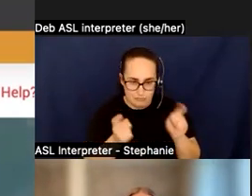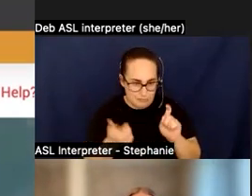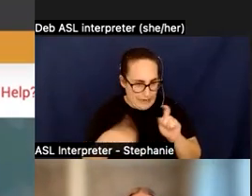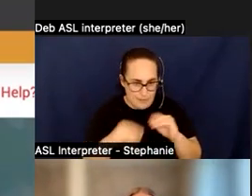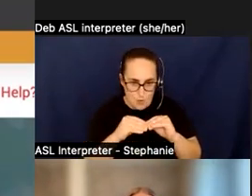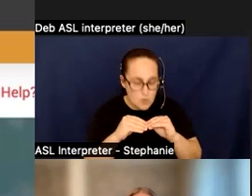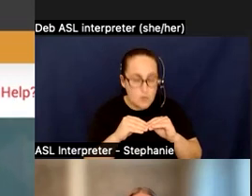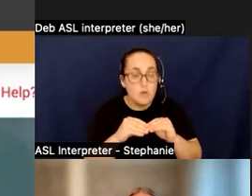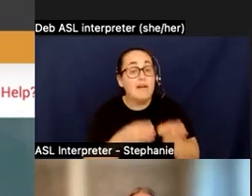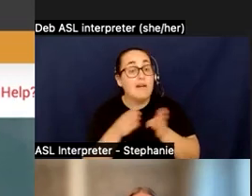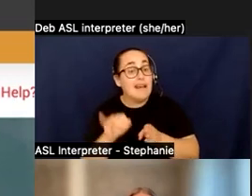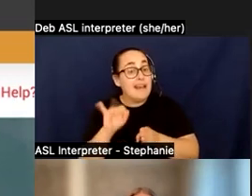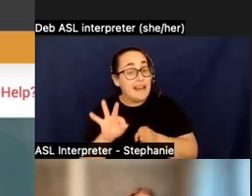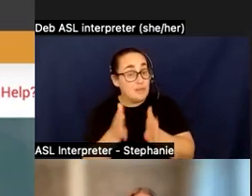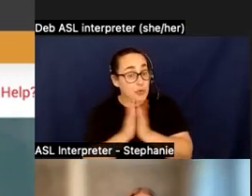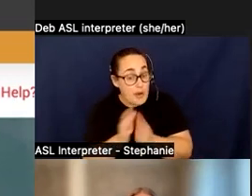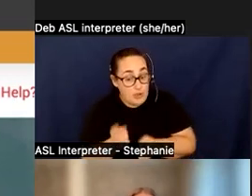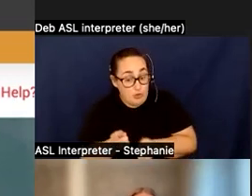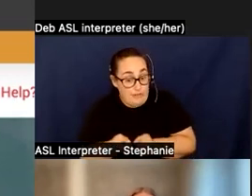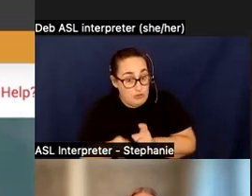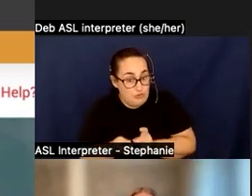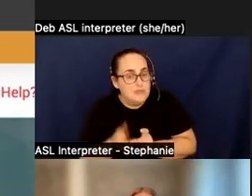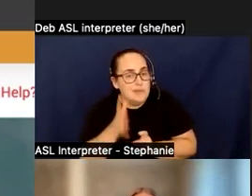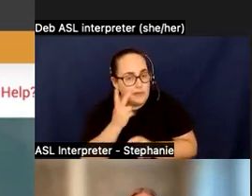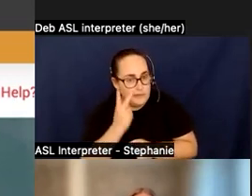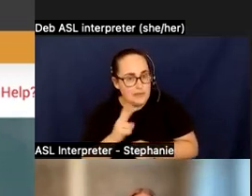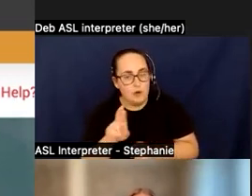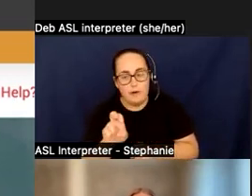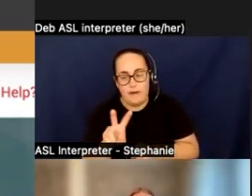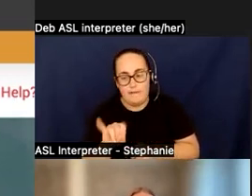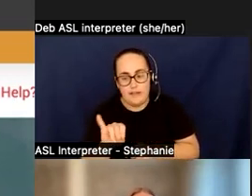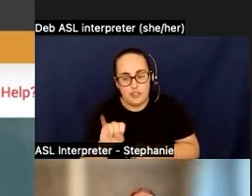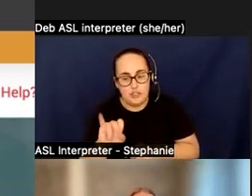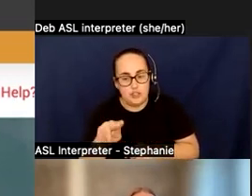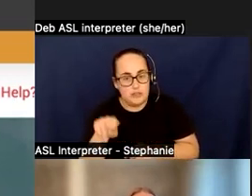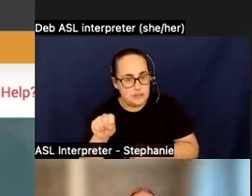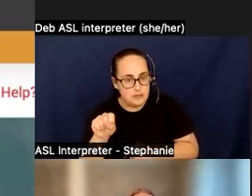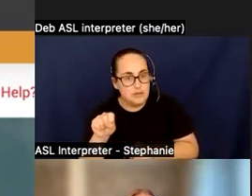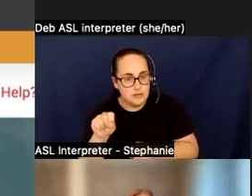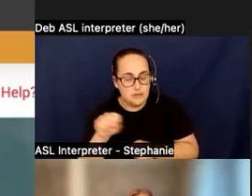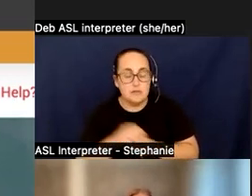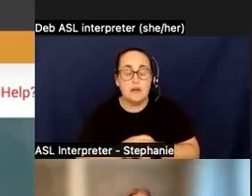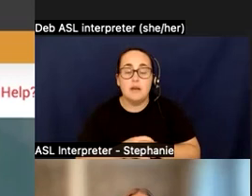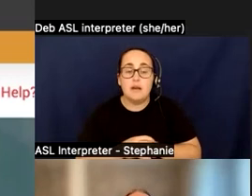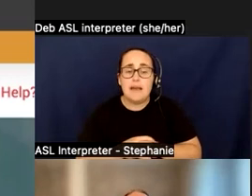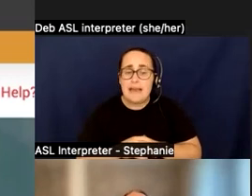they will be under the revisions tab, you will get an automatic email if there are revisions needed,